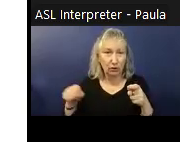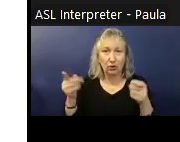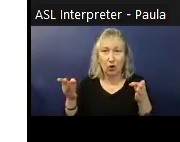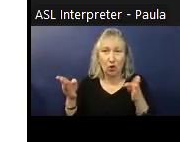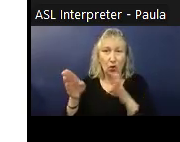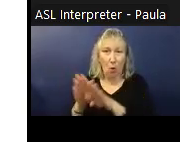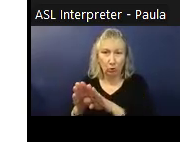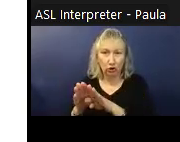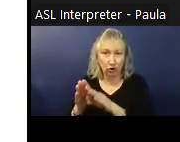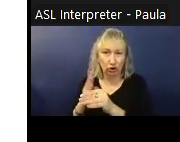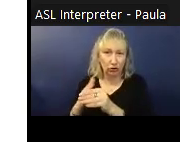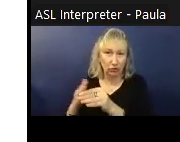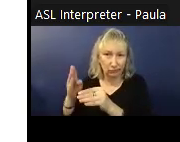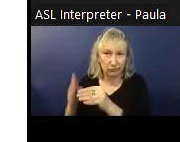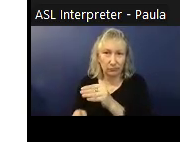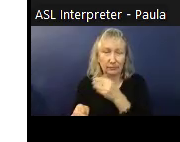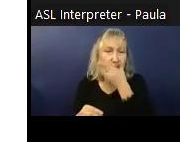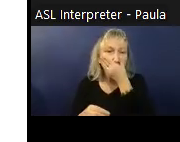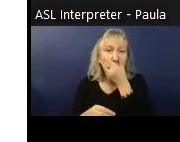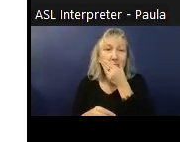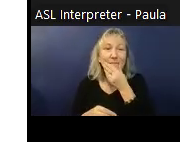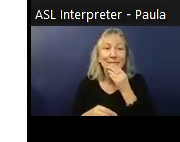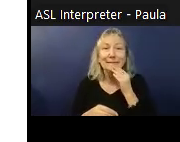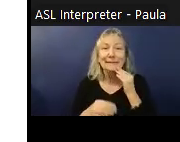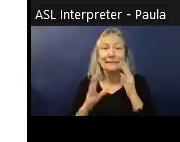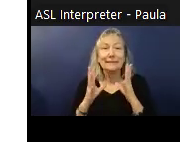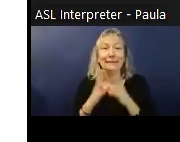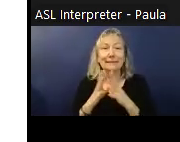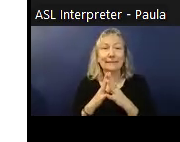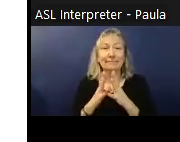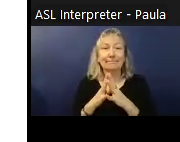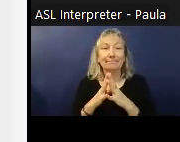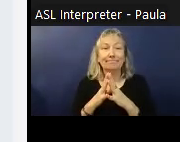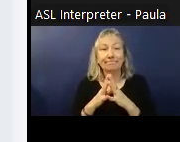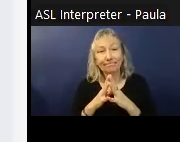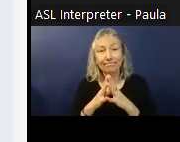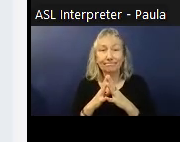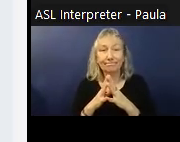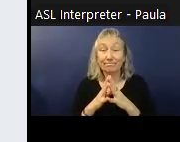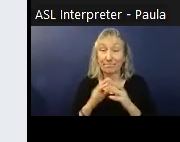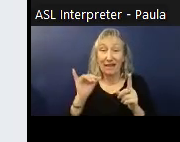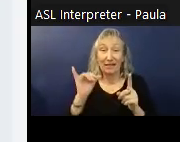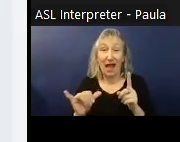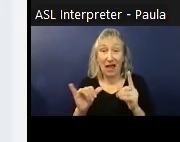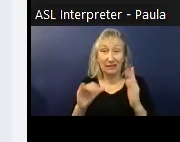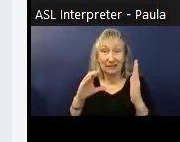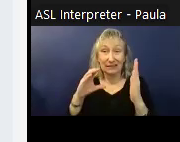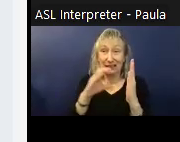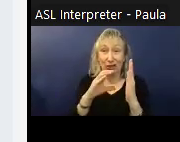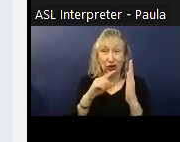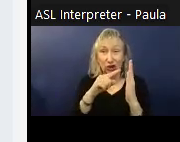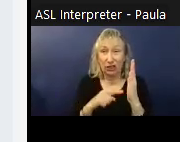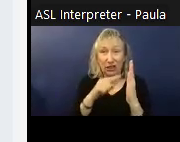Really our remaining sections got very little updates to them,